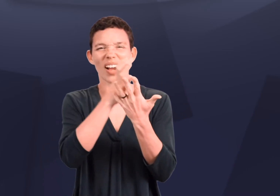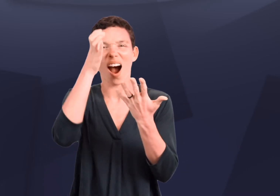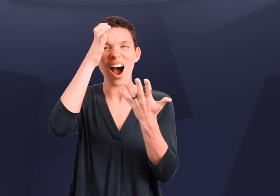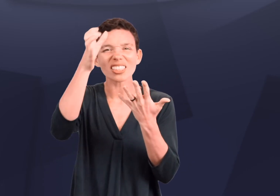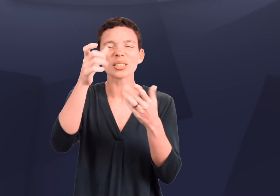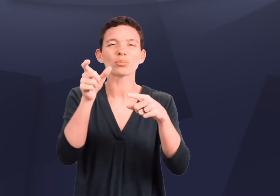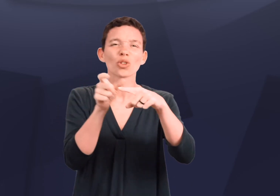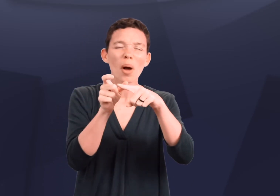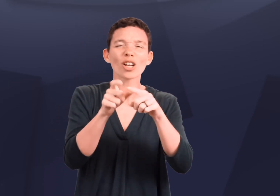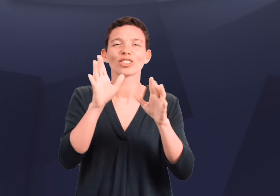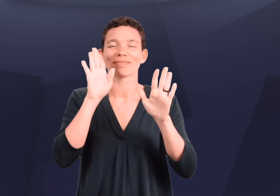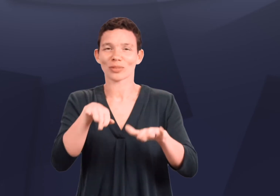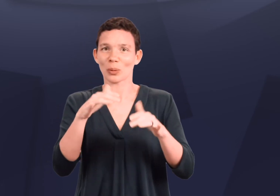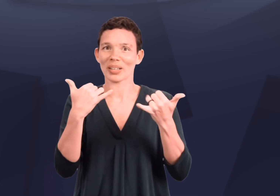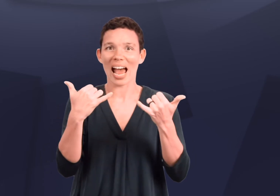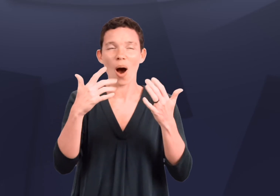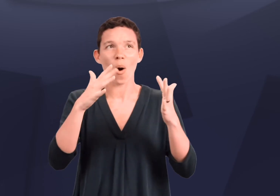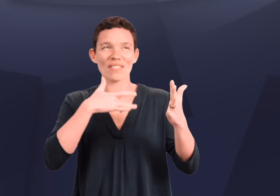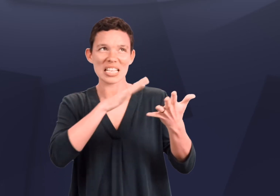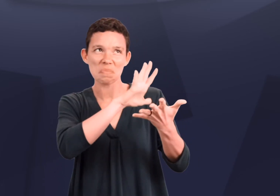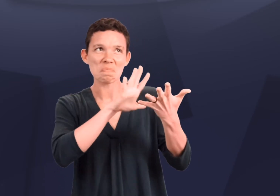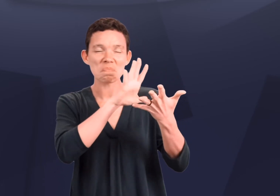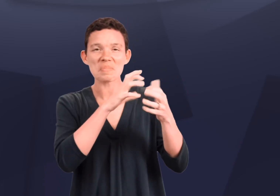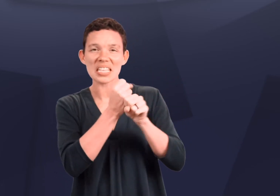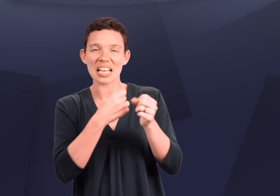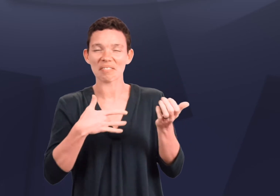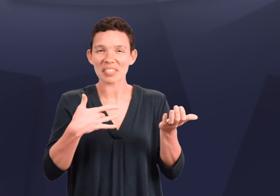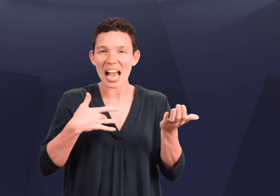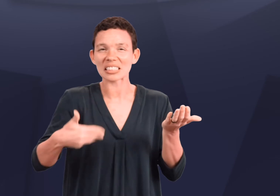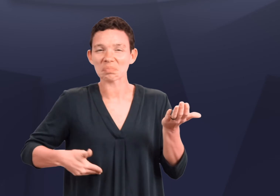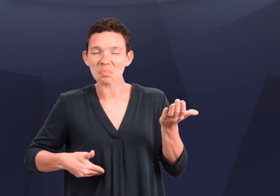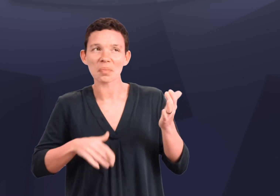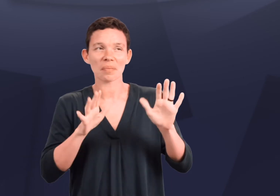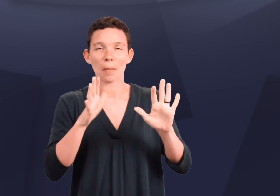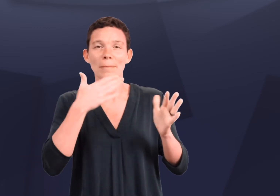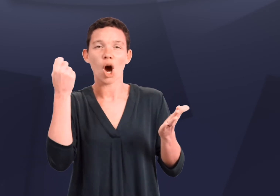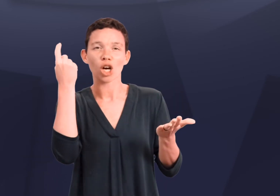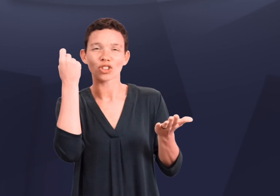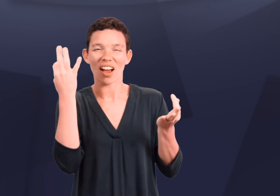By this point, you hopefully have a better grasp on these concepts and terminologies presented in this webinar.